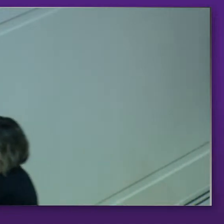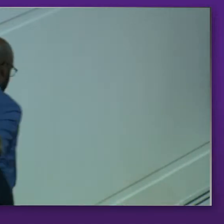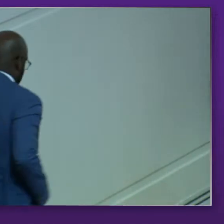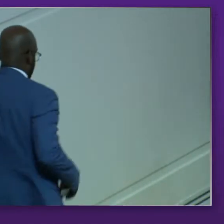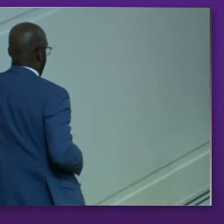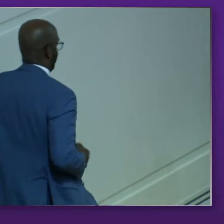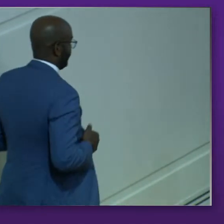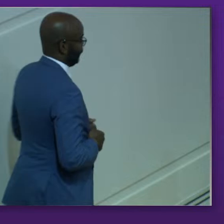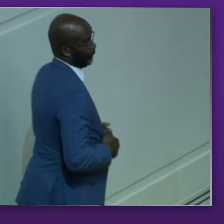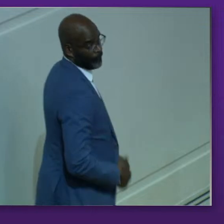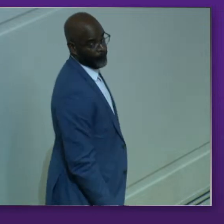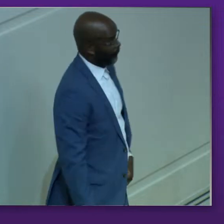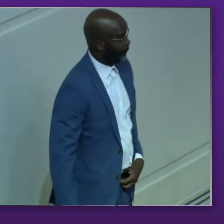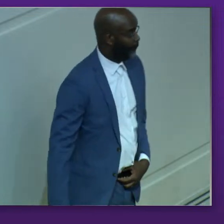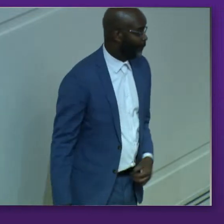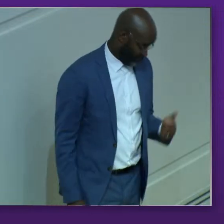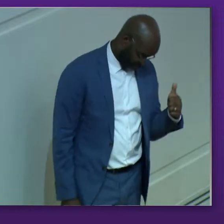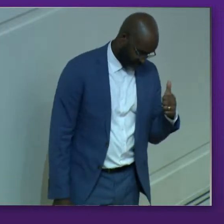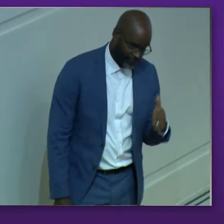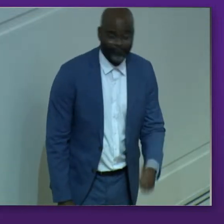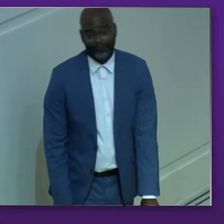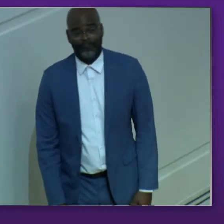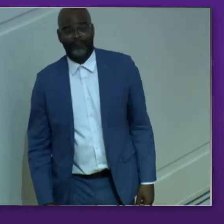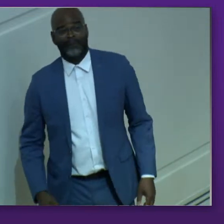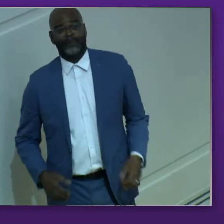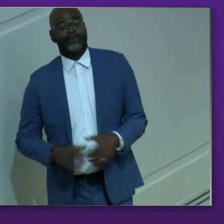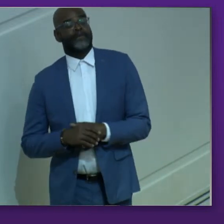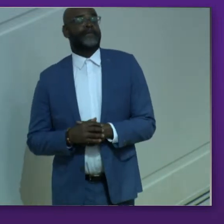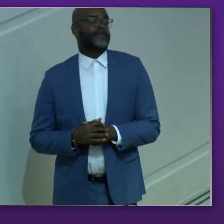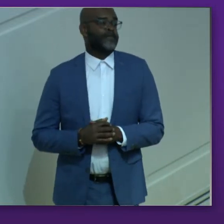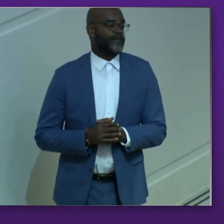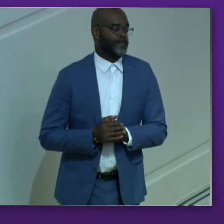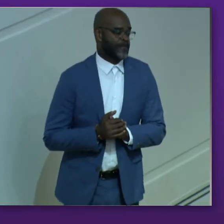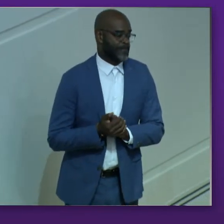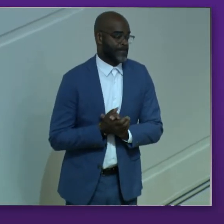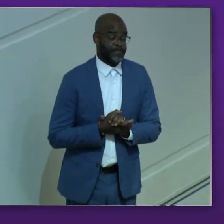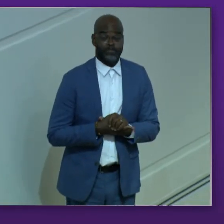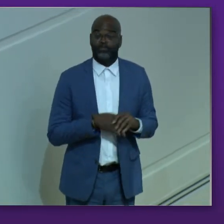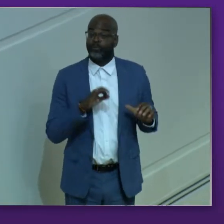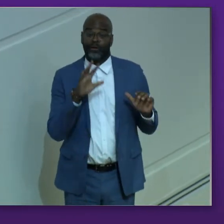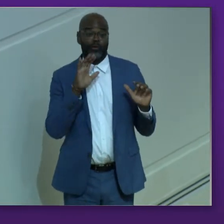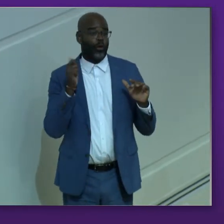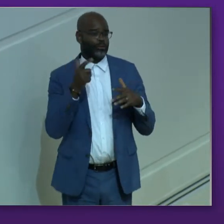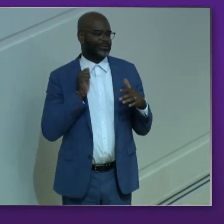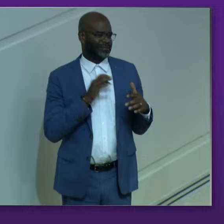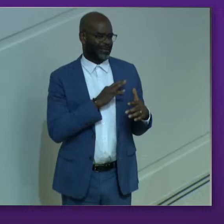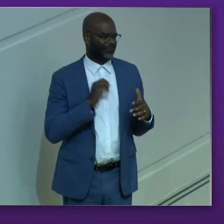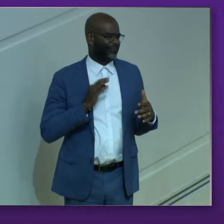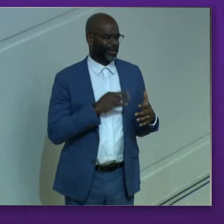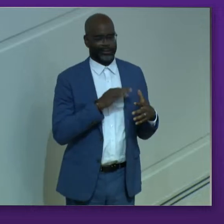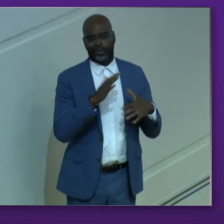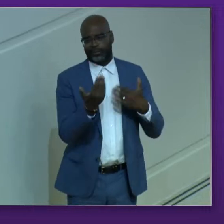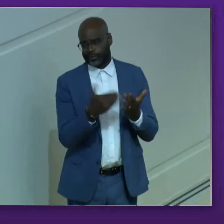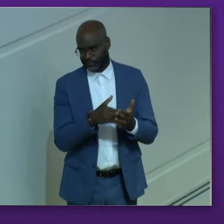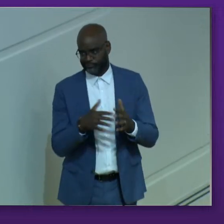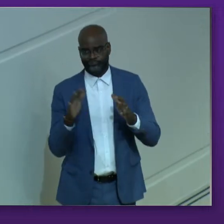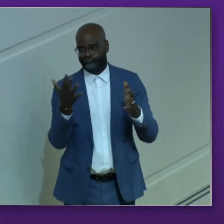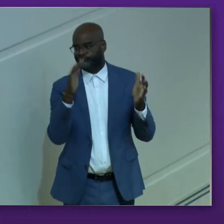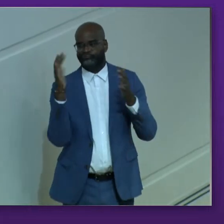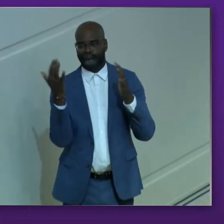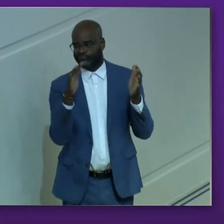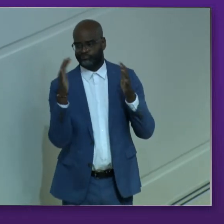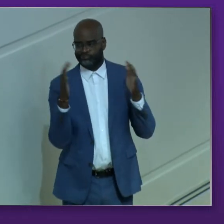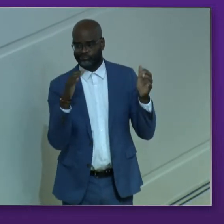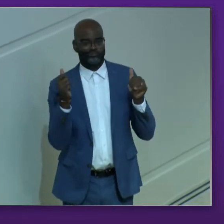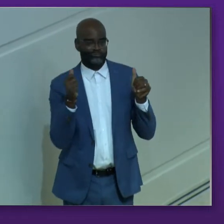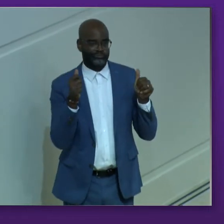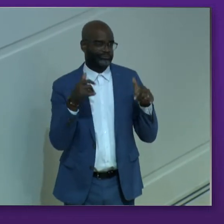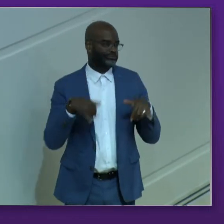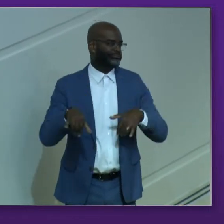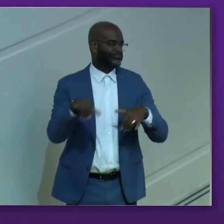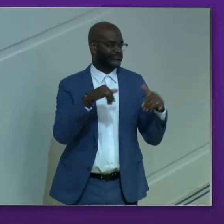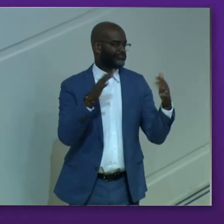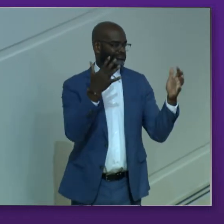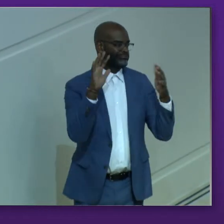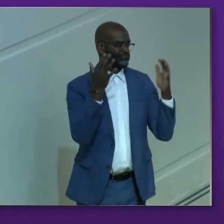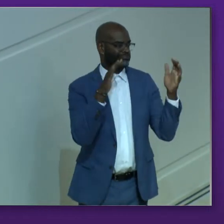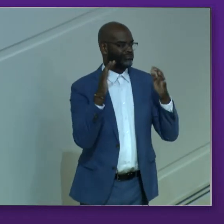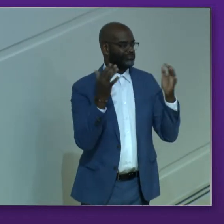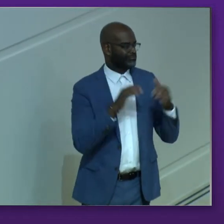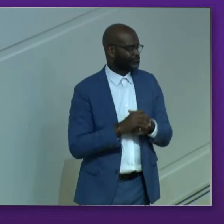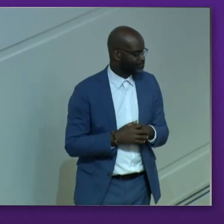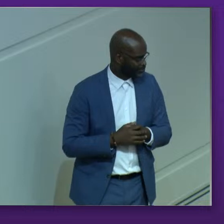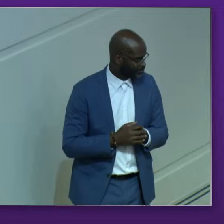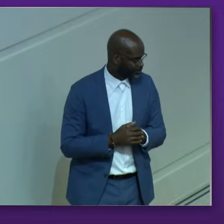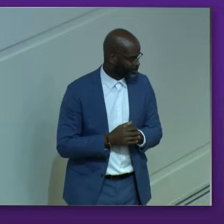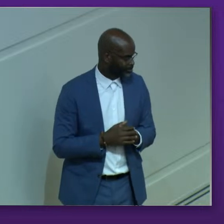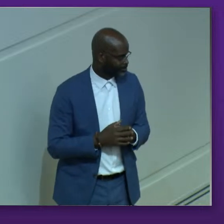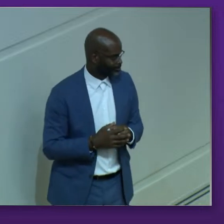Williams,President: ALRIGHT